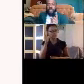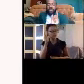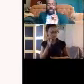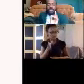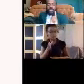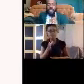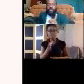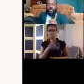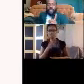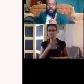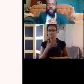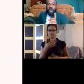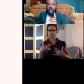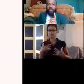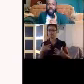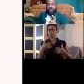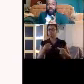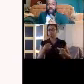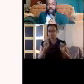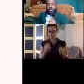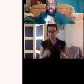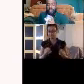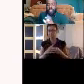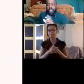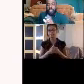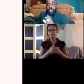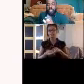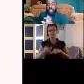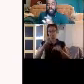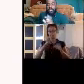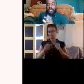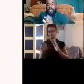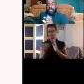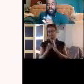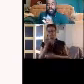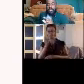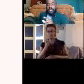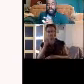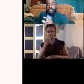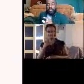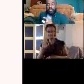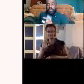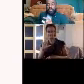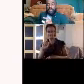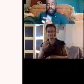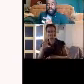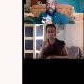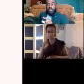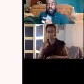to kind of reflect back on the Pink Flamingo situation is that it is, that when we talk